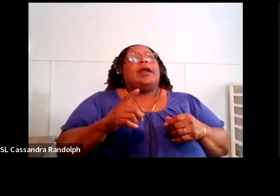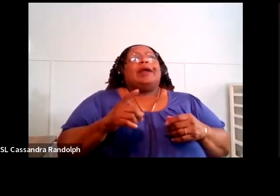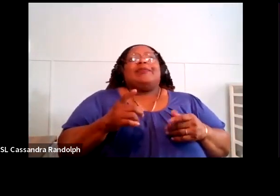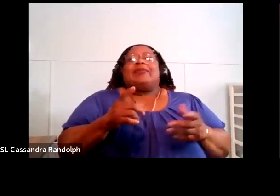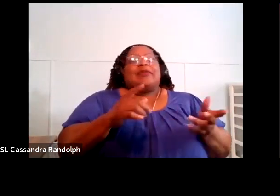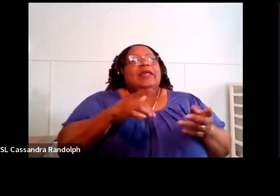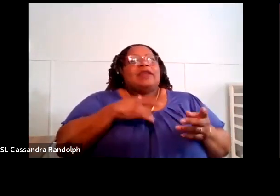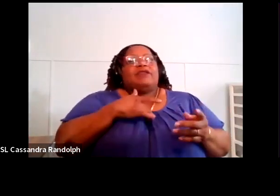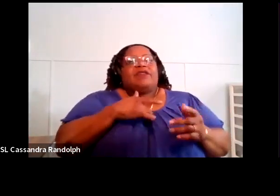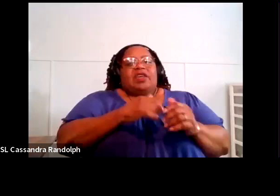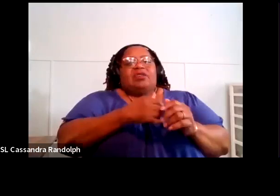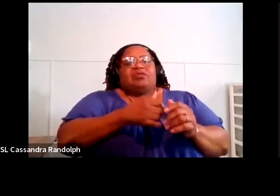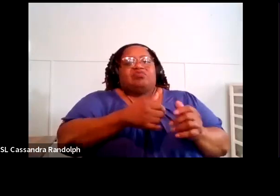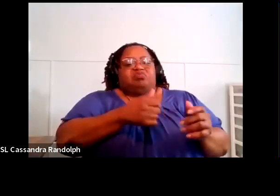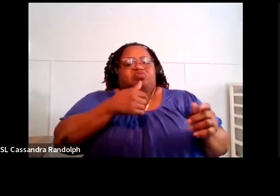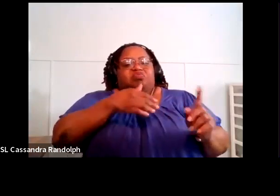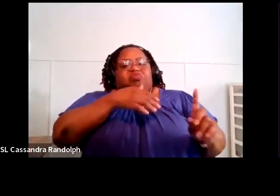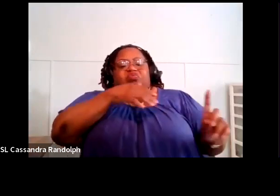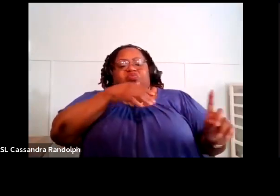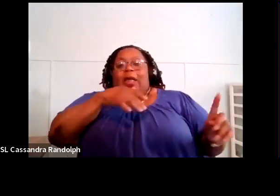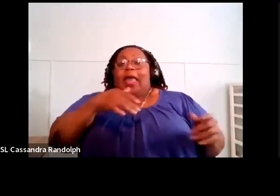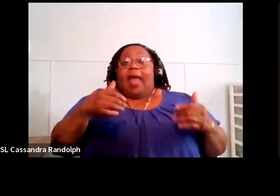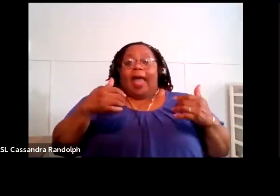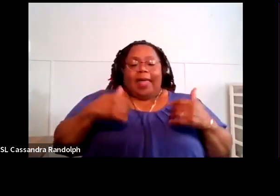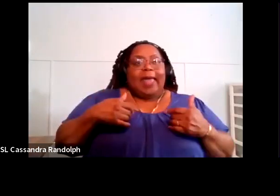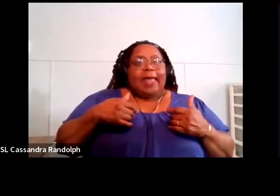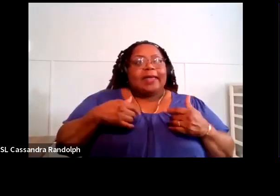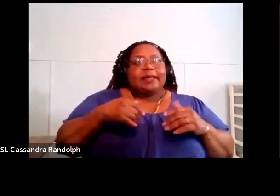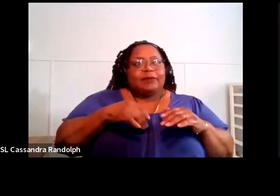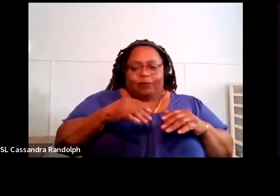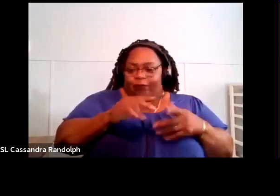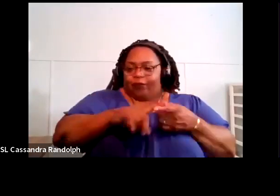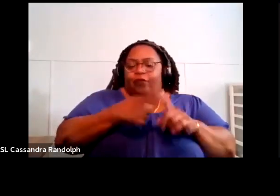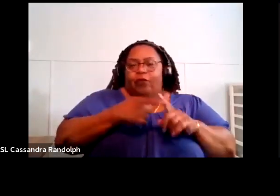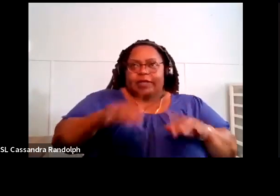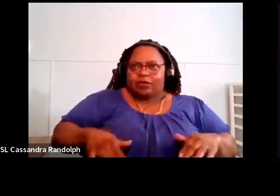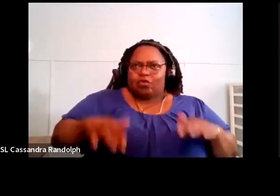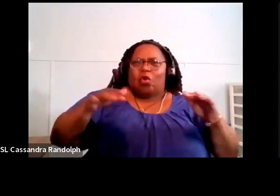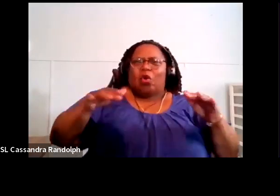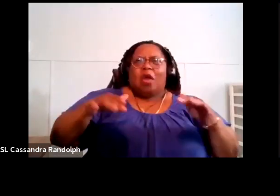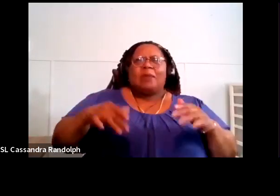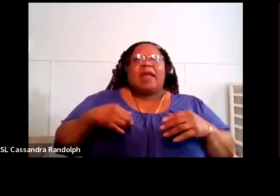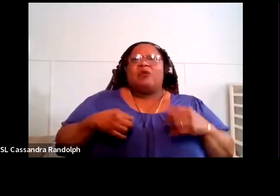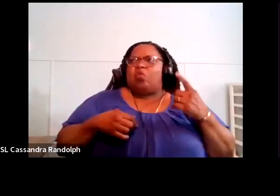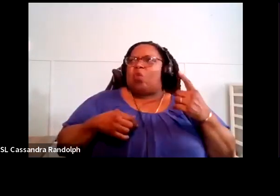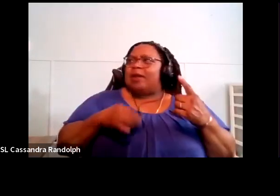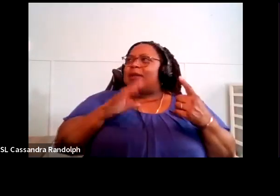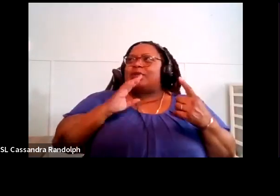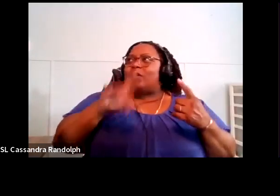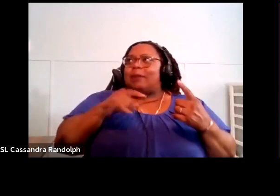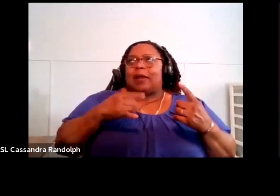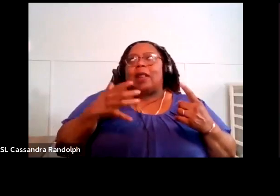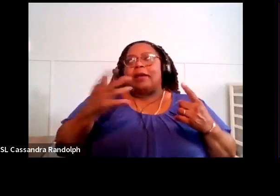continuously respectful, continuously